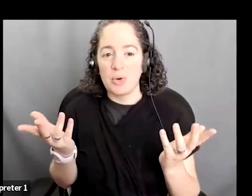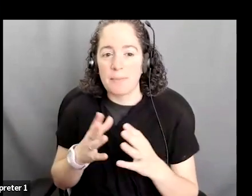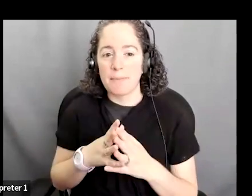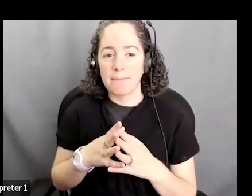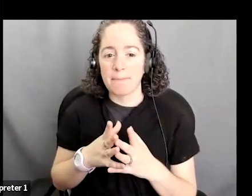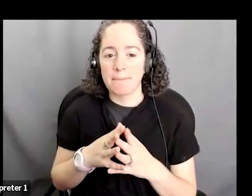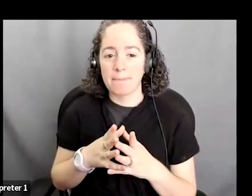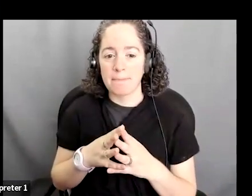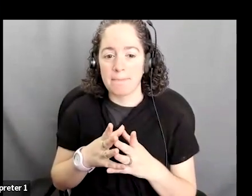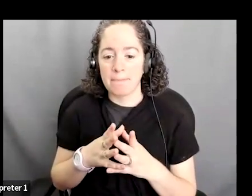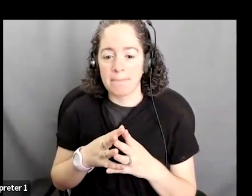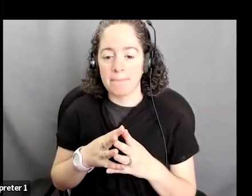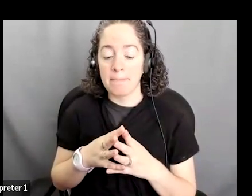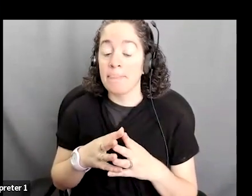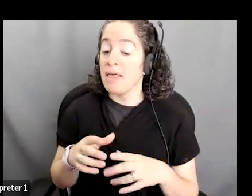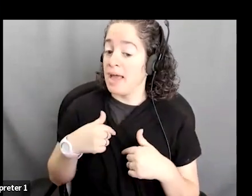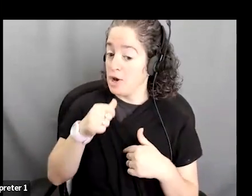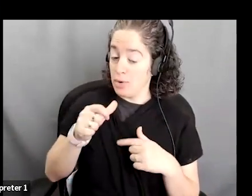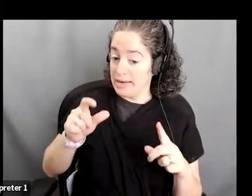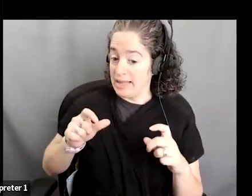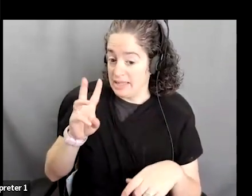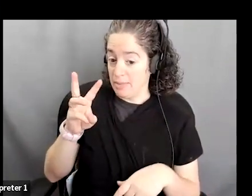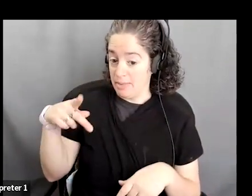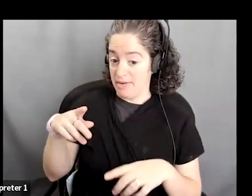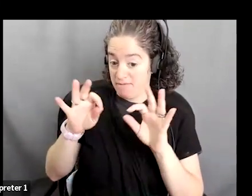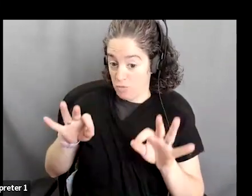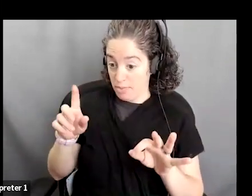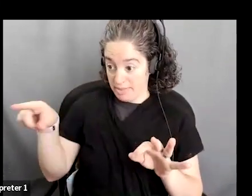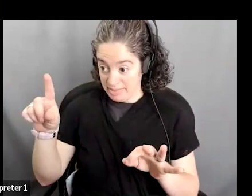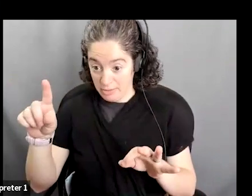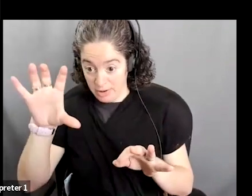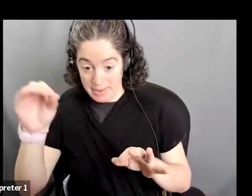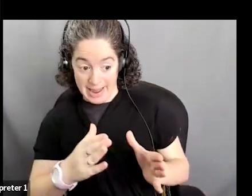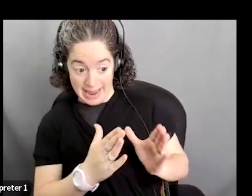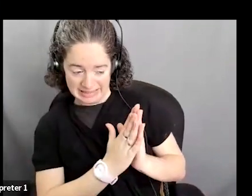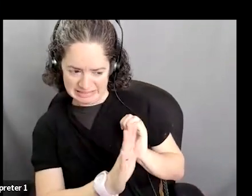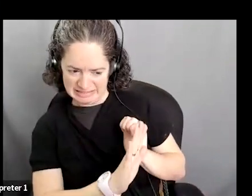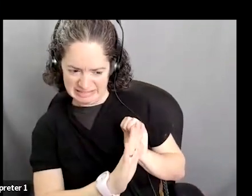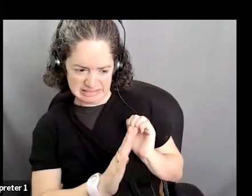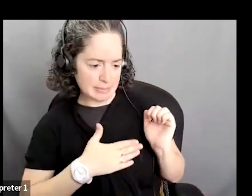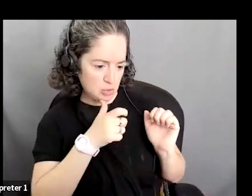I did not test WP forms as they requested me not to test them, so I don't know how accessible they are.